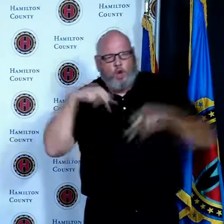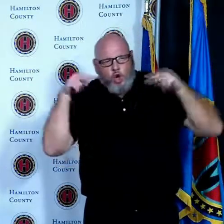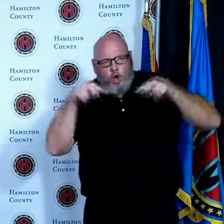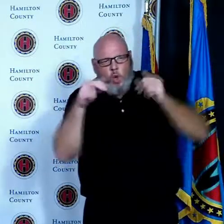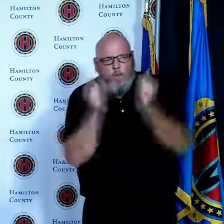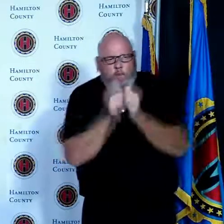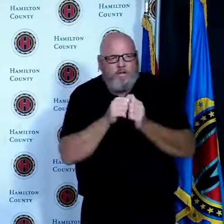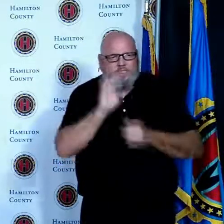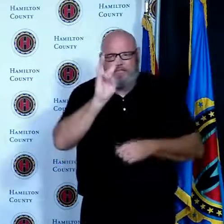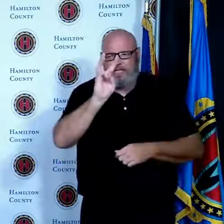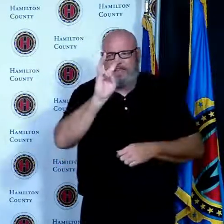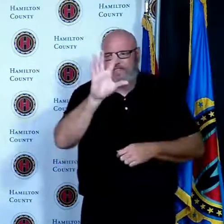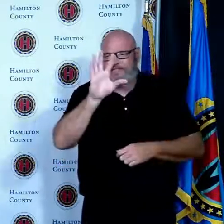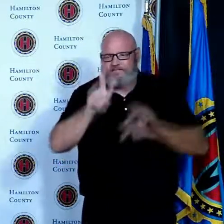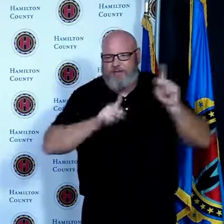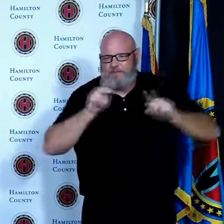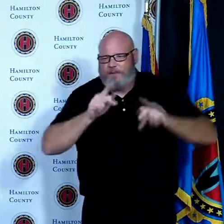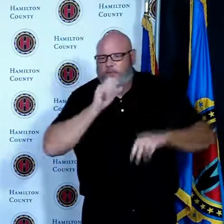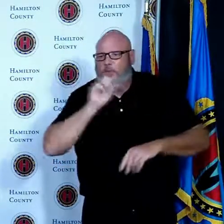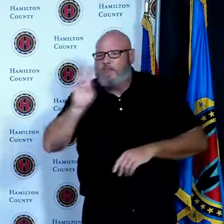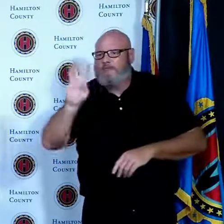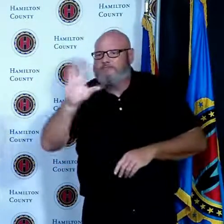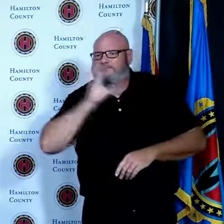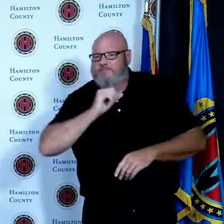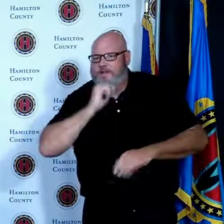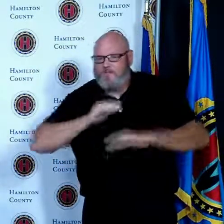who might live in those congregate settings that you mentioned or have